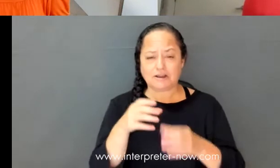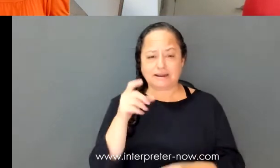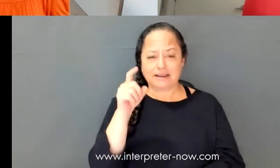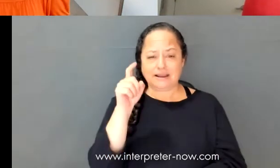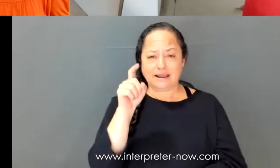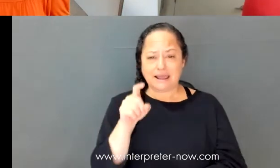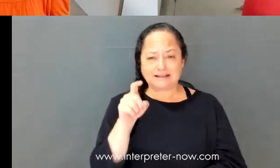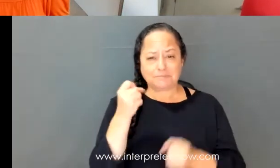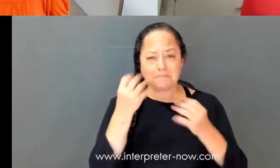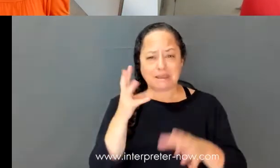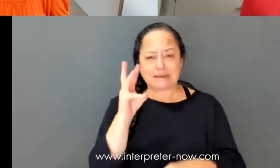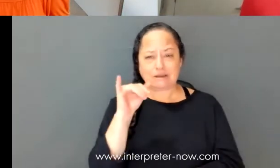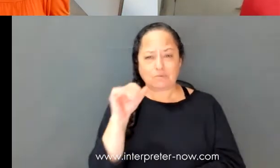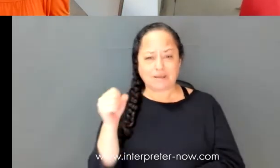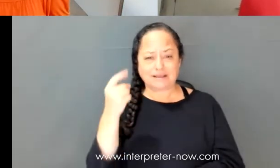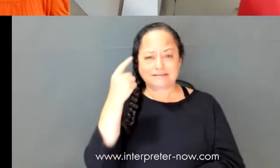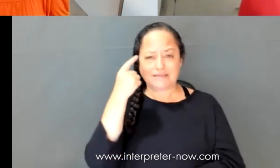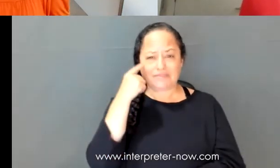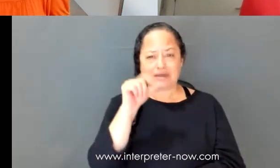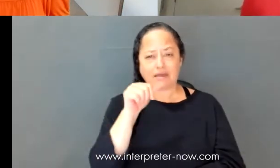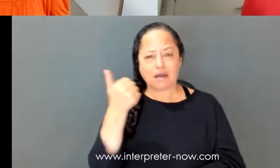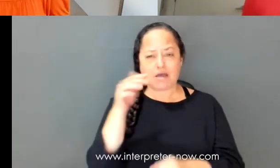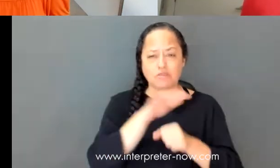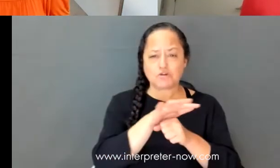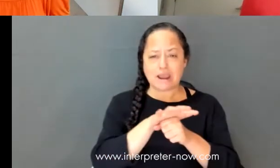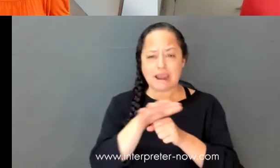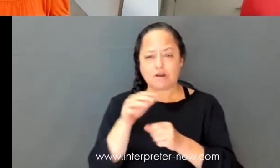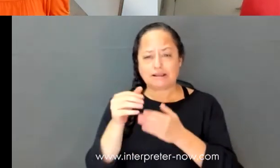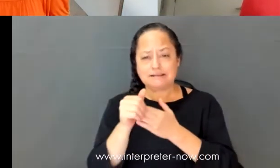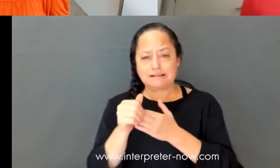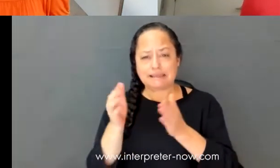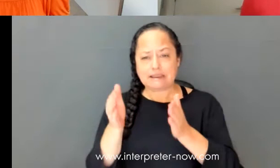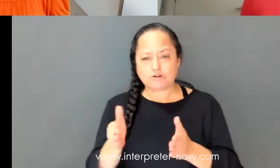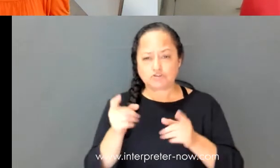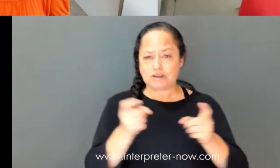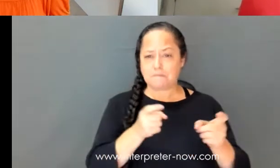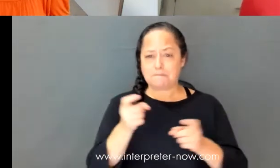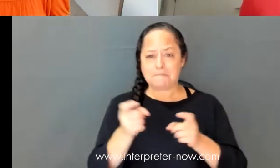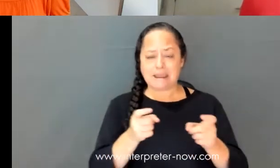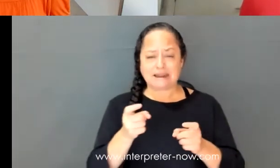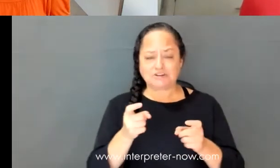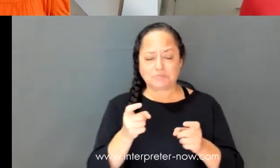In many ways, I think in other areas of leadership and management, and even development, like